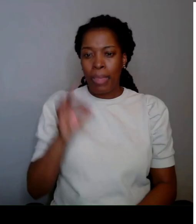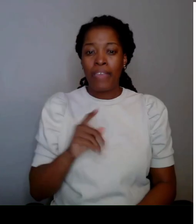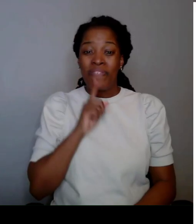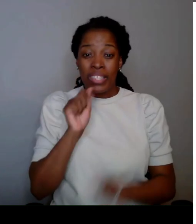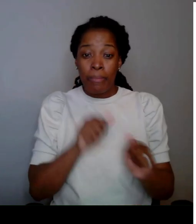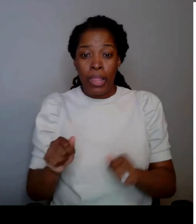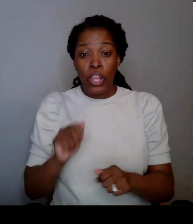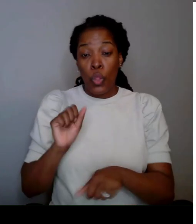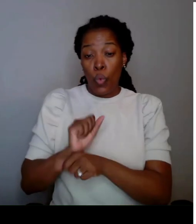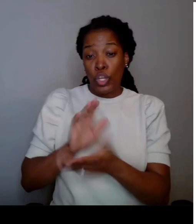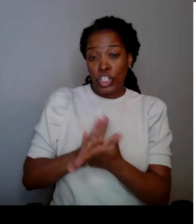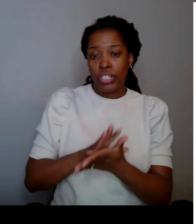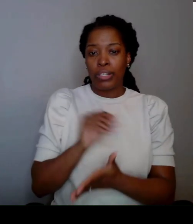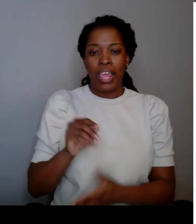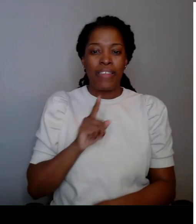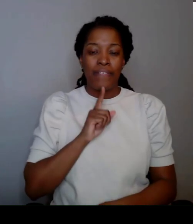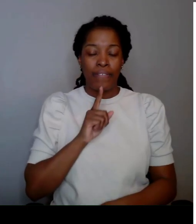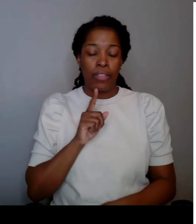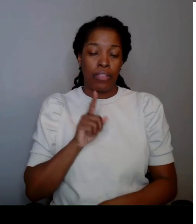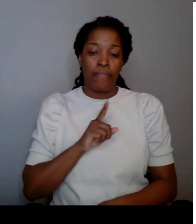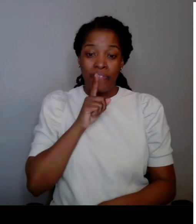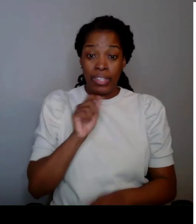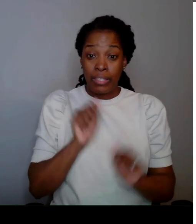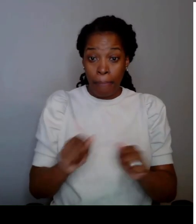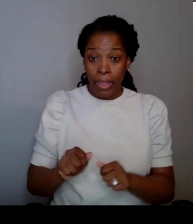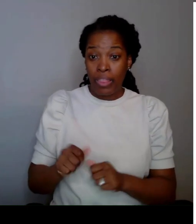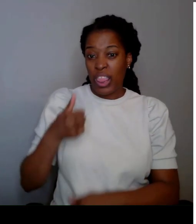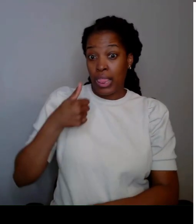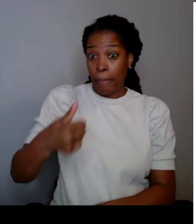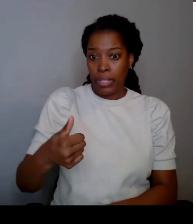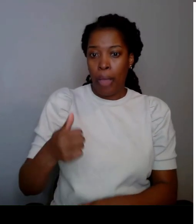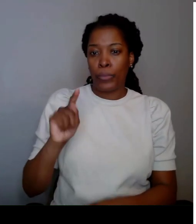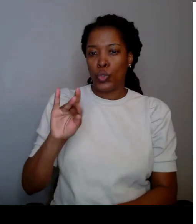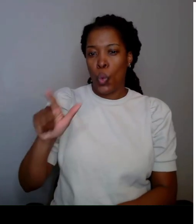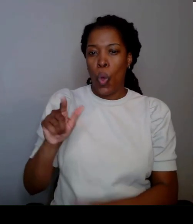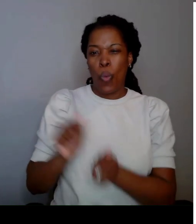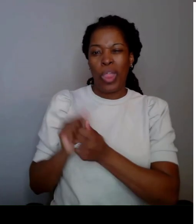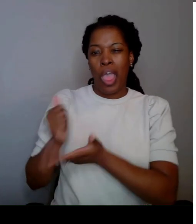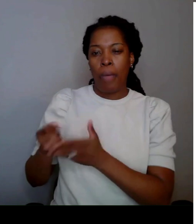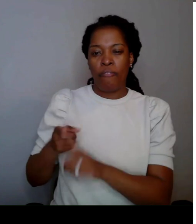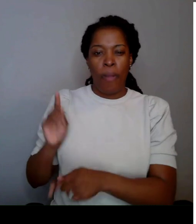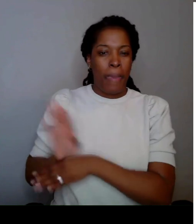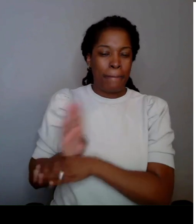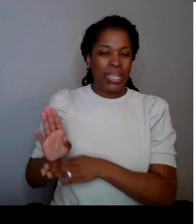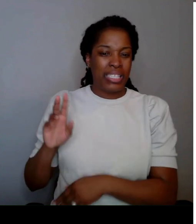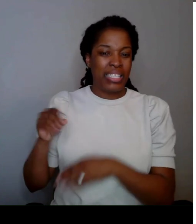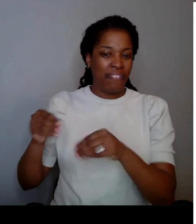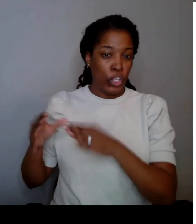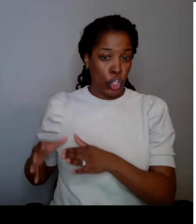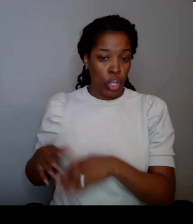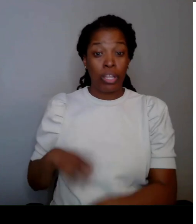Your VR counselor and vendor will review your idea to determine if it's feasible and what funding level it falls under.